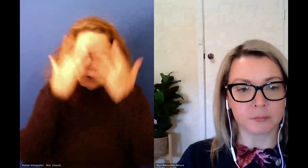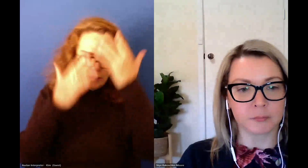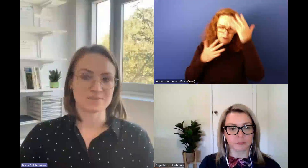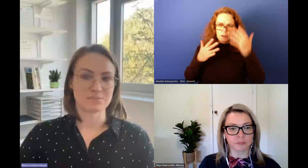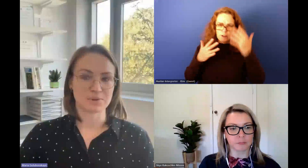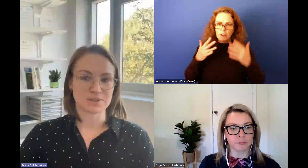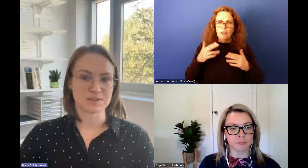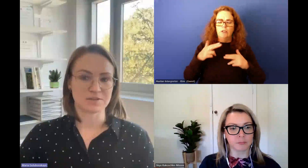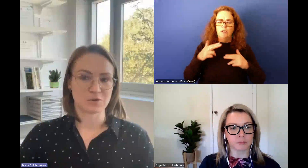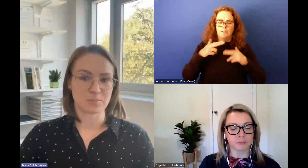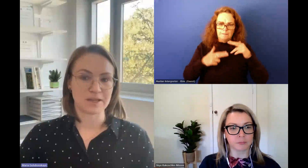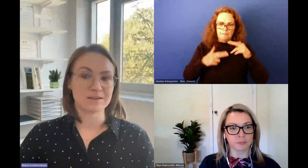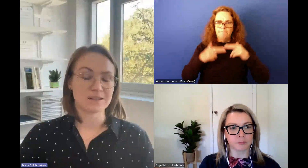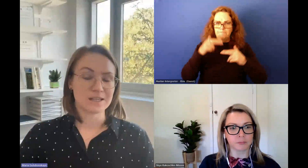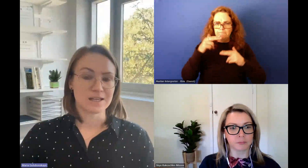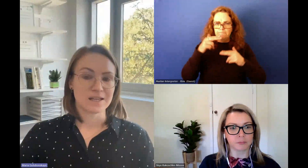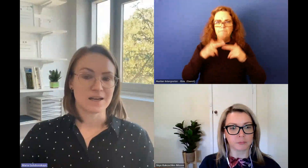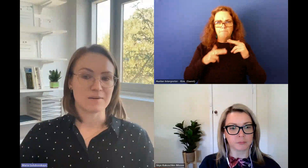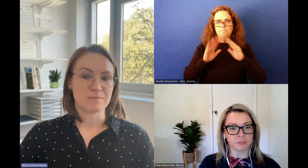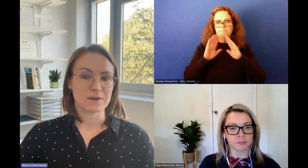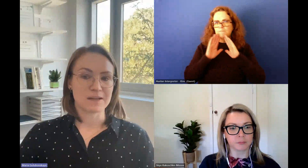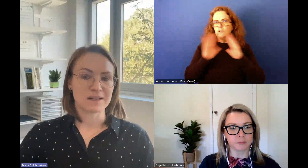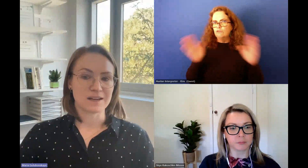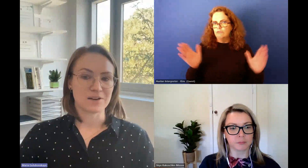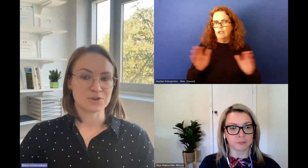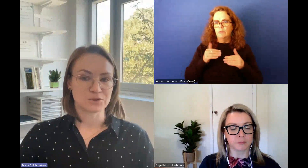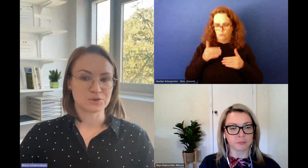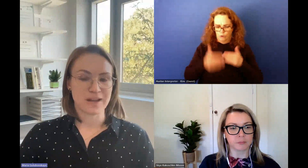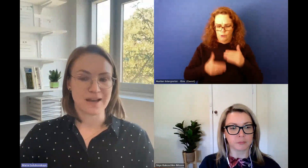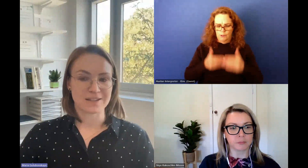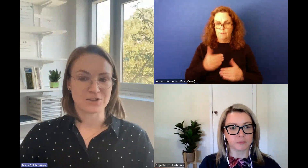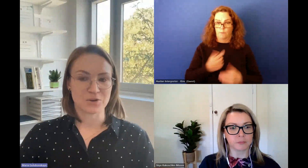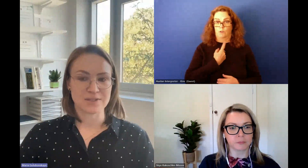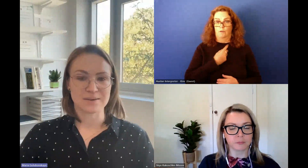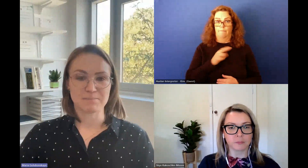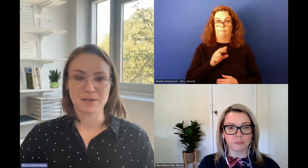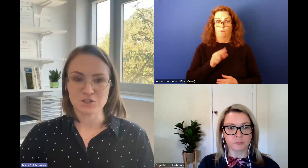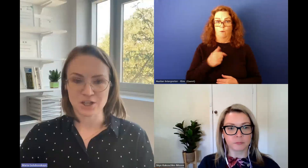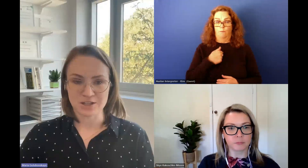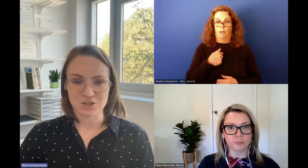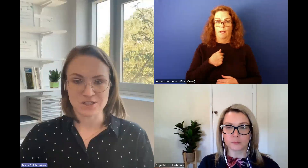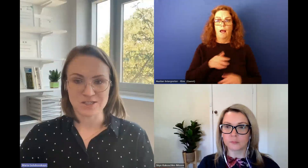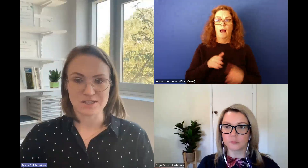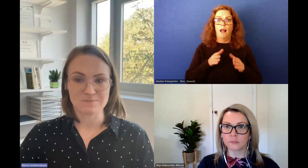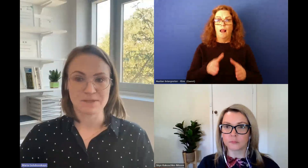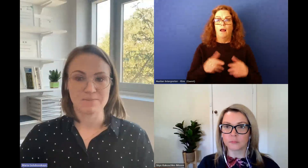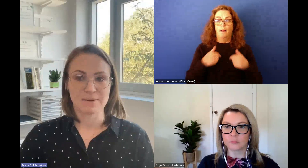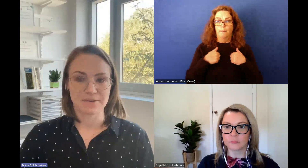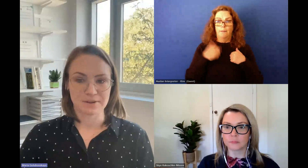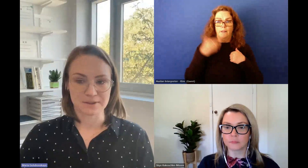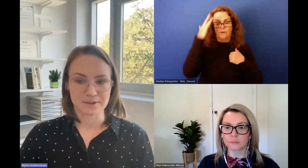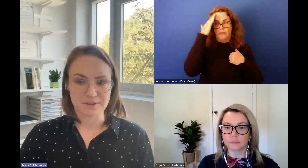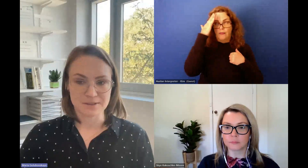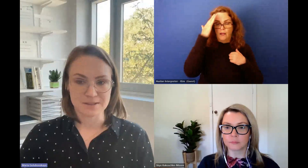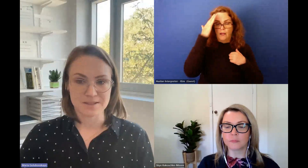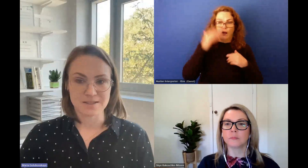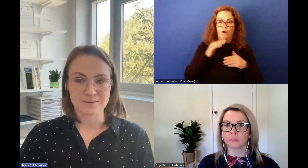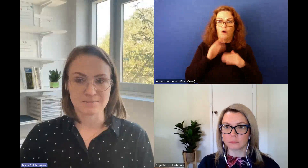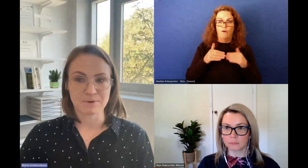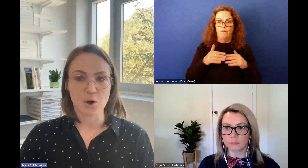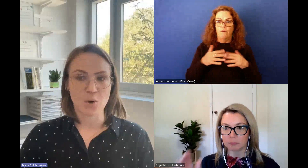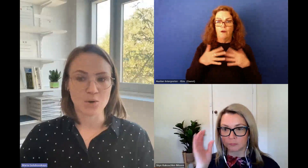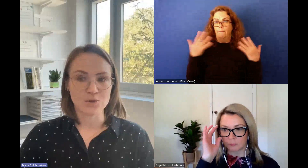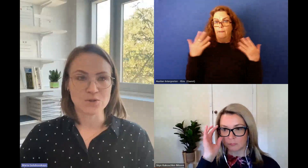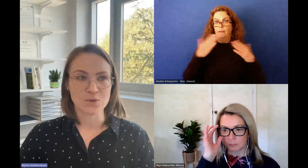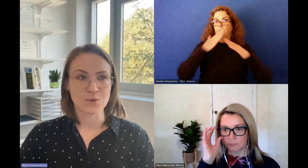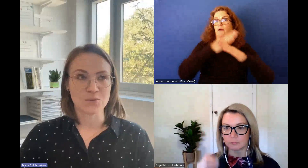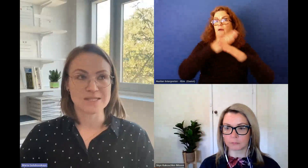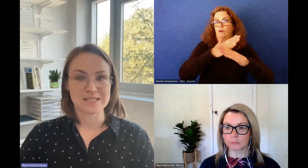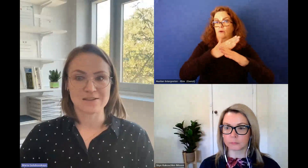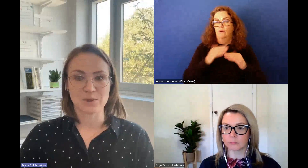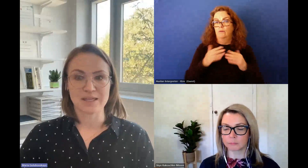process personally for me. It allowed to reflect on some big challenges big barriers but also see